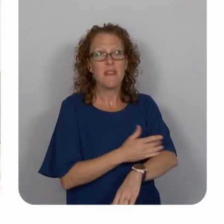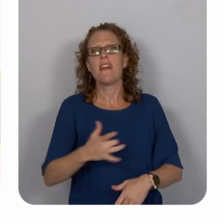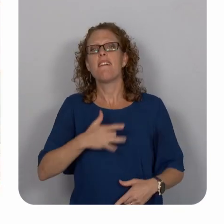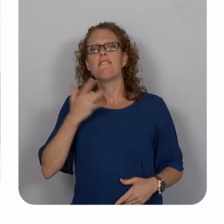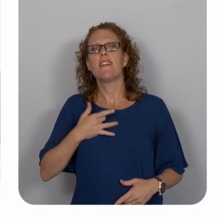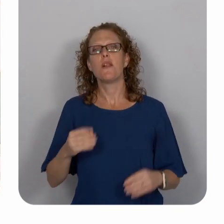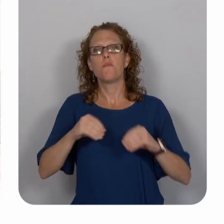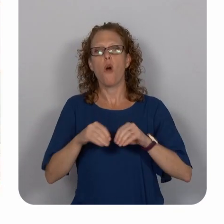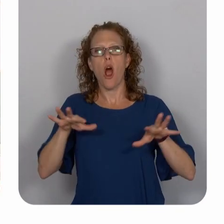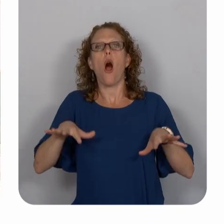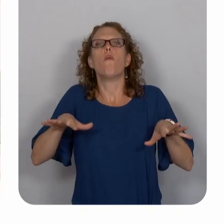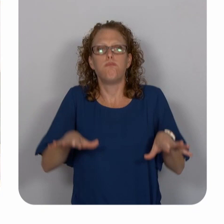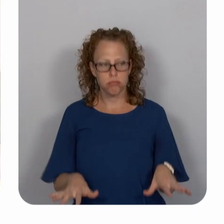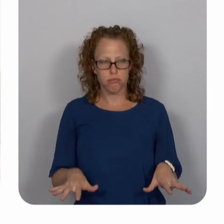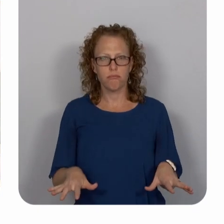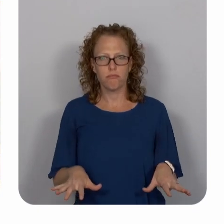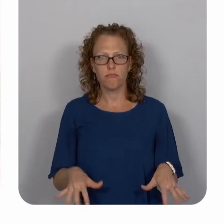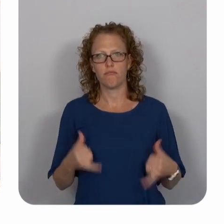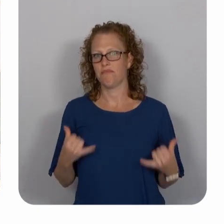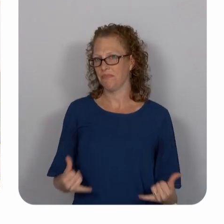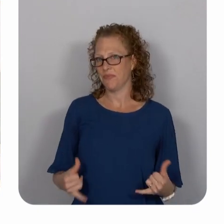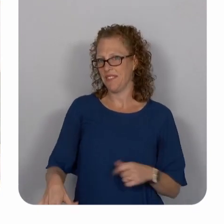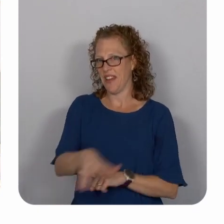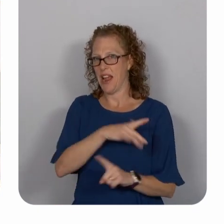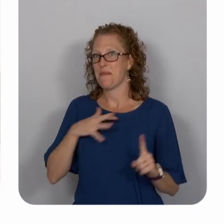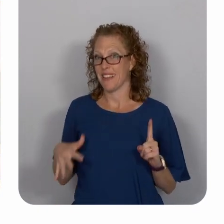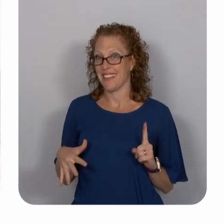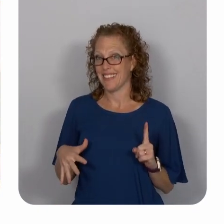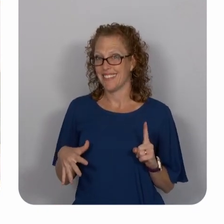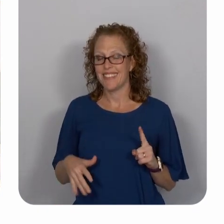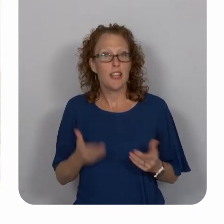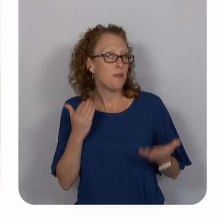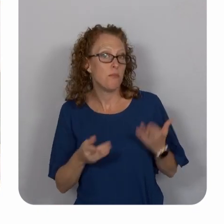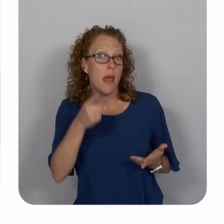Now, if you’re already building for MR,